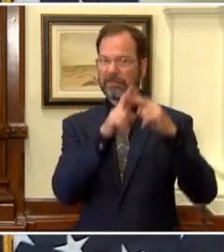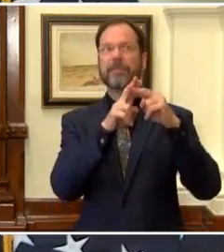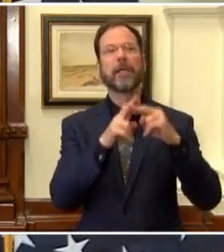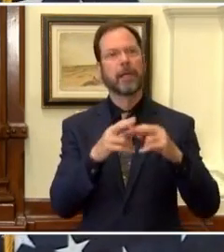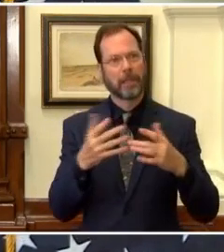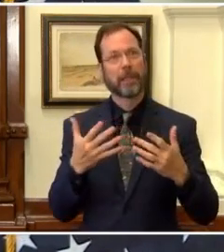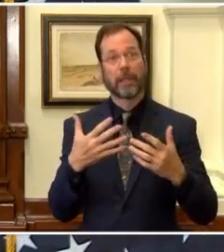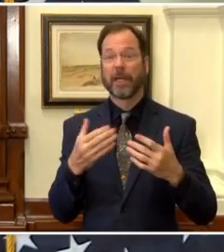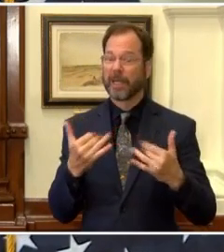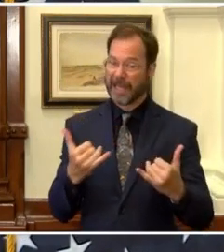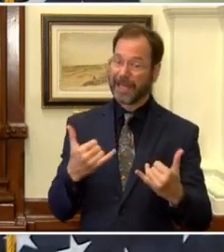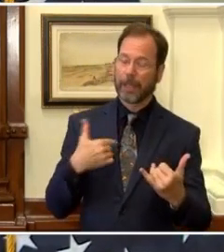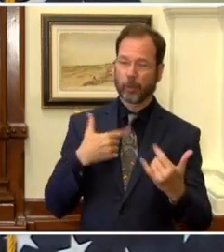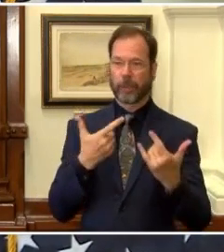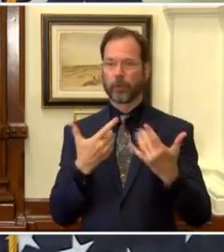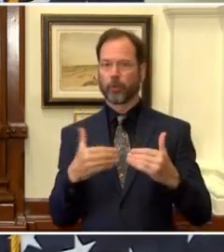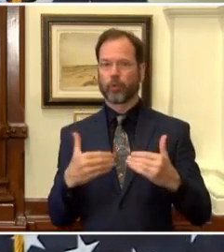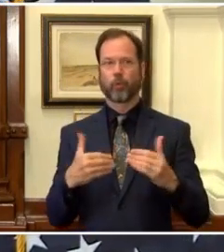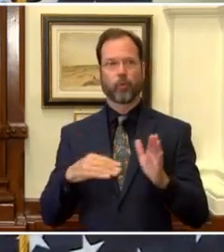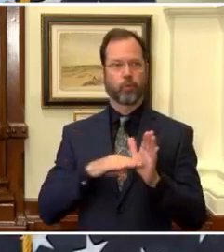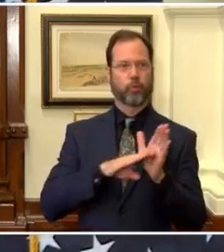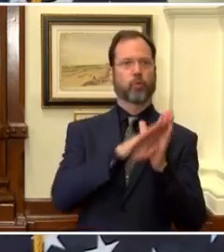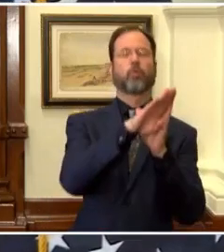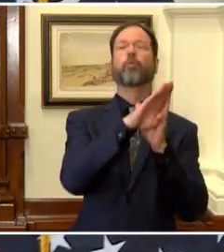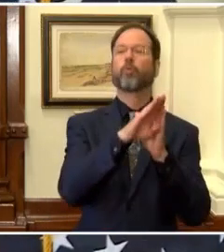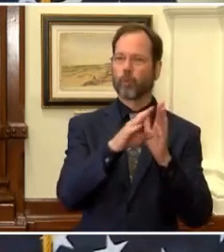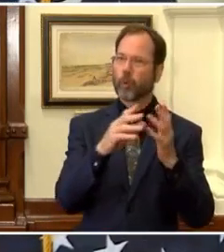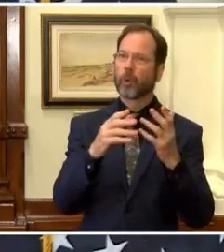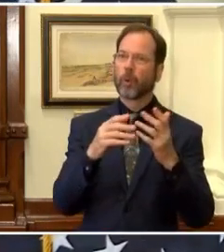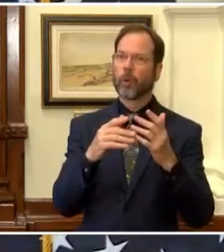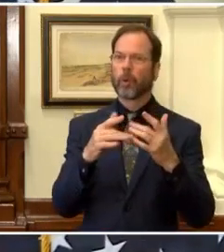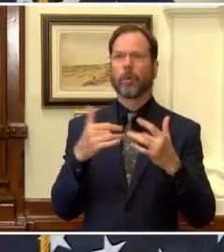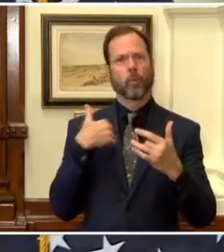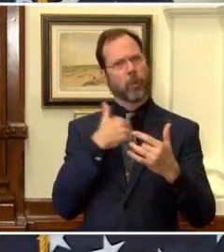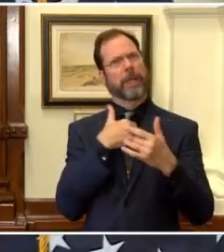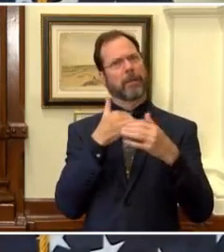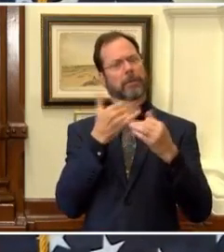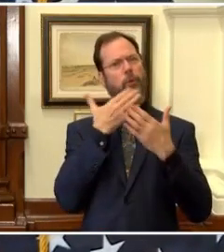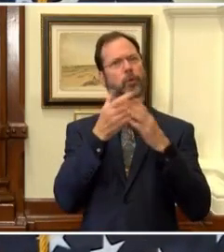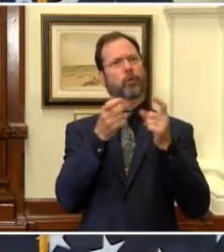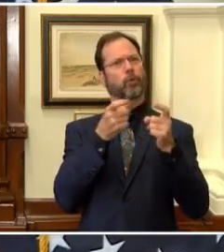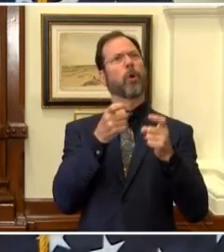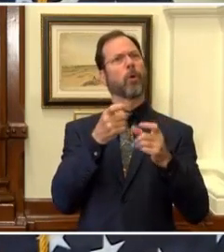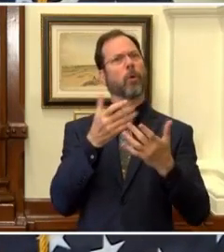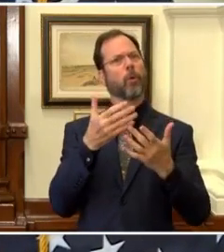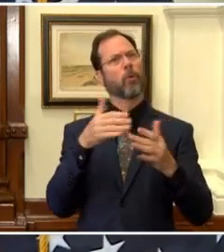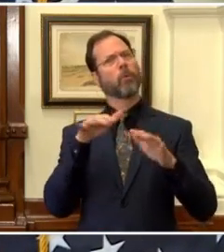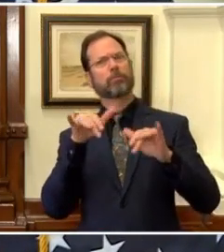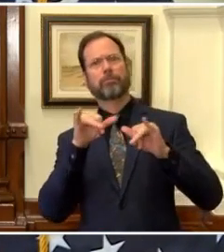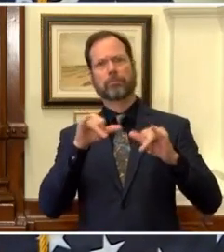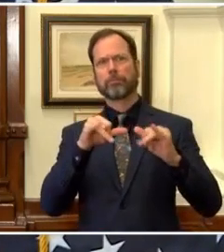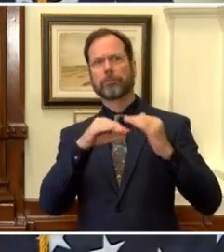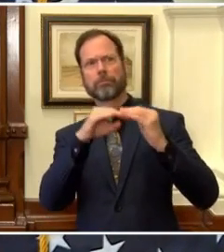ENSURE WE HAVE THE HOSPITAL CAPACITY TO MEET THE INCREASE IN DEMAND IF WE SEE THE SPREAD OF THE DISEASE. WE ARE SEEING THAT NOW AND WE ARE SEEING THAT CAPACITY BEING TESTED.